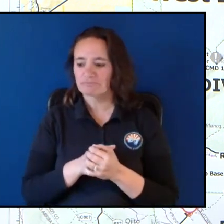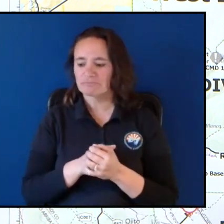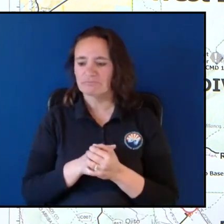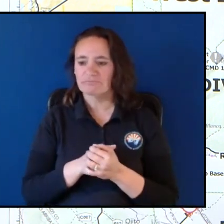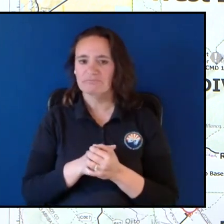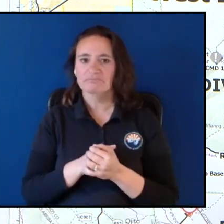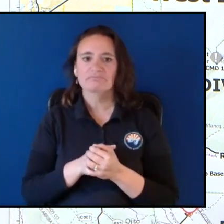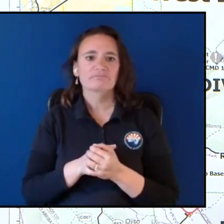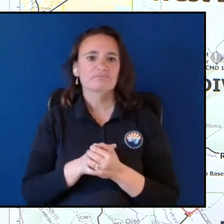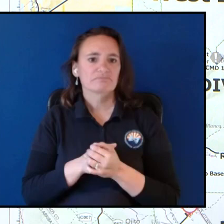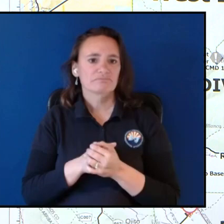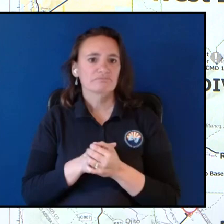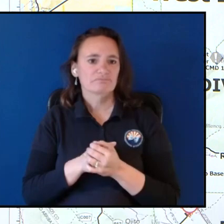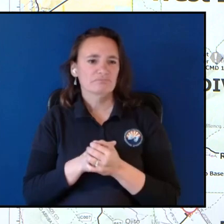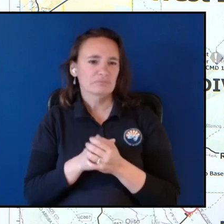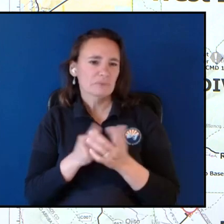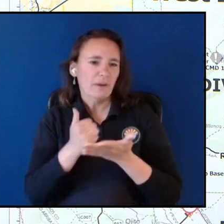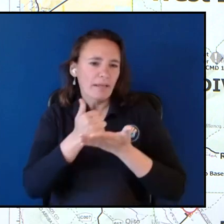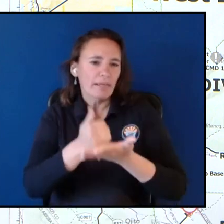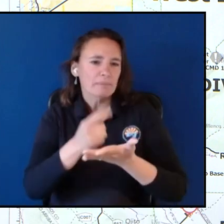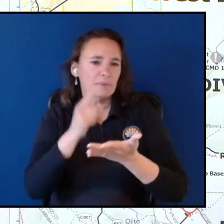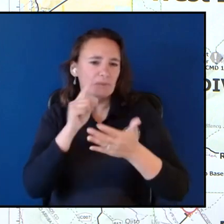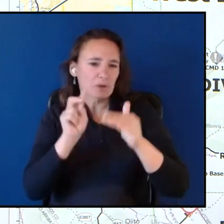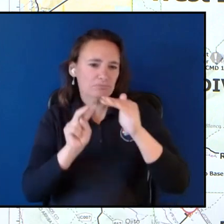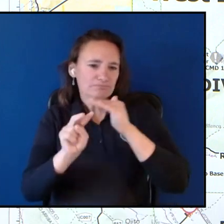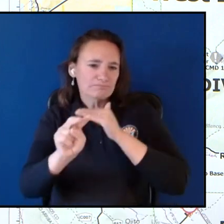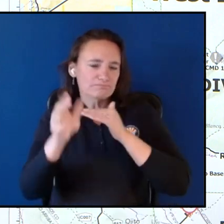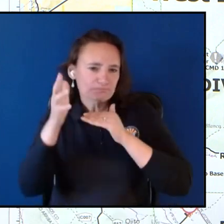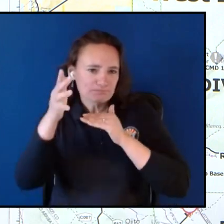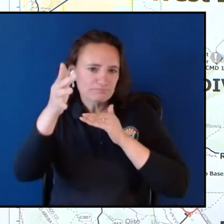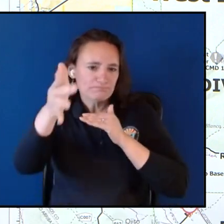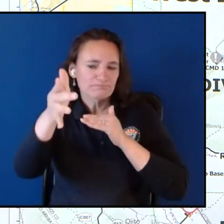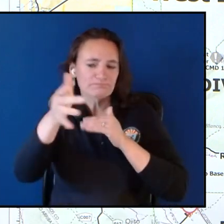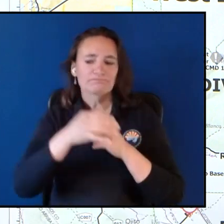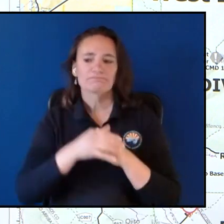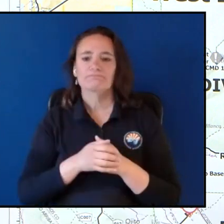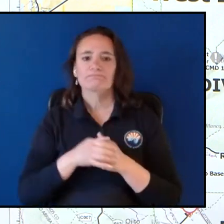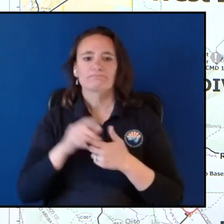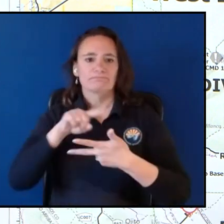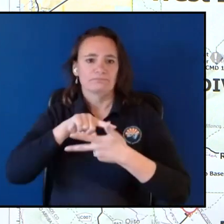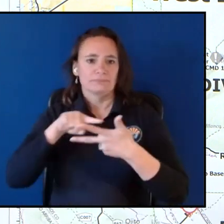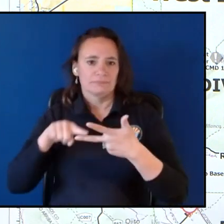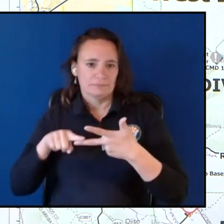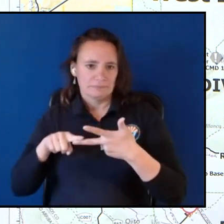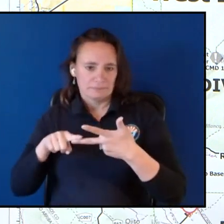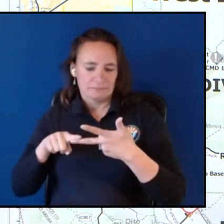the long term. So, there's three things, three different kind of things to remember, for me at least, when